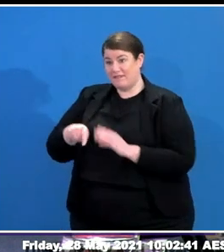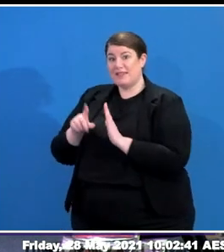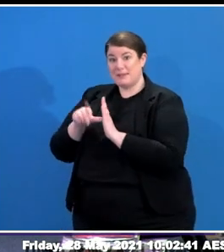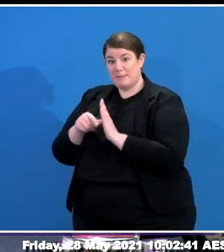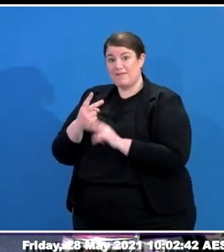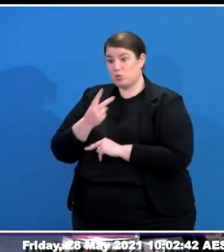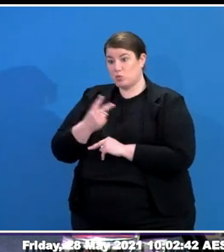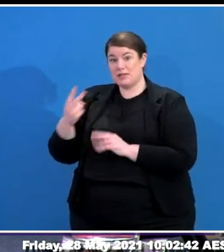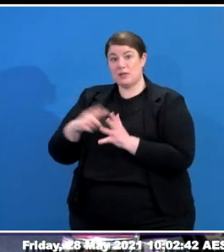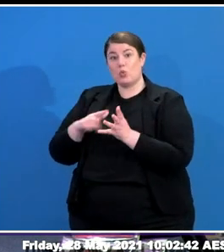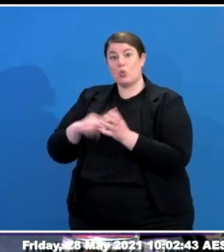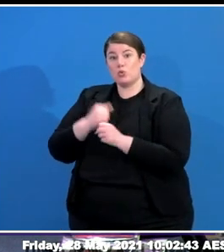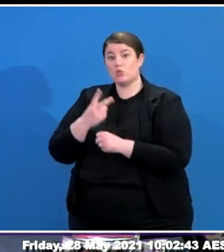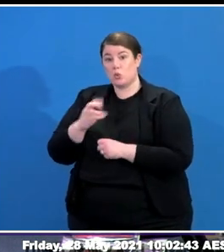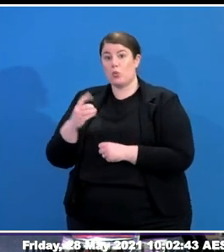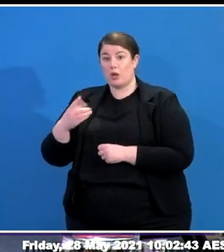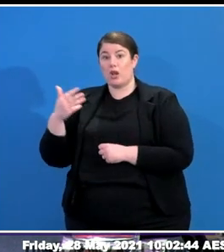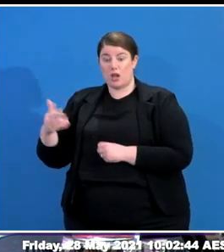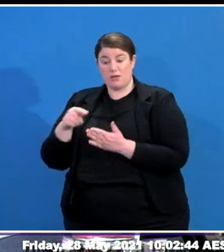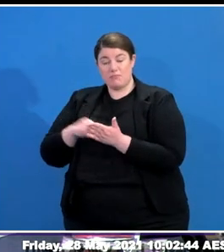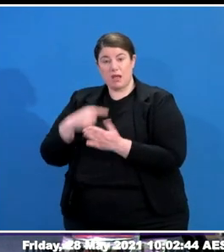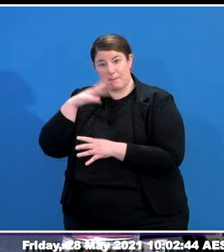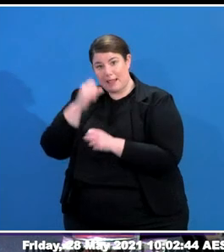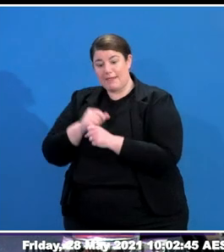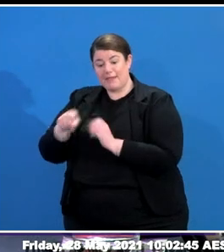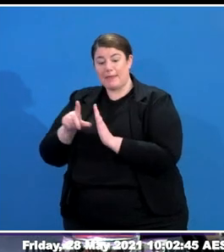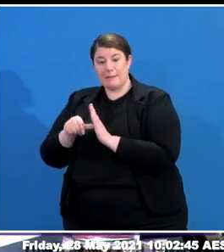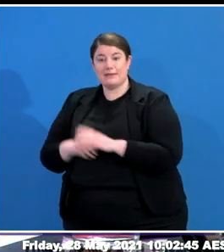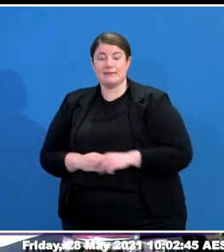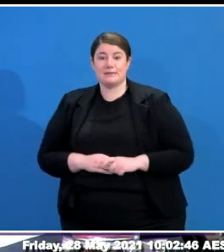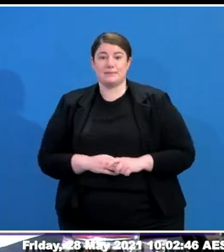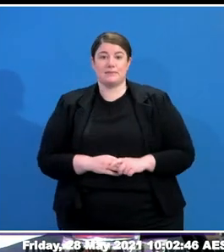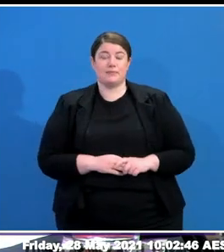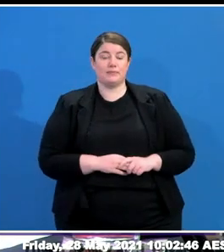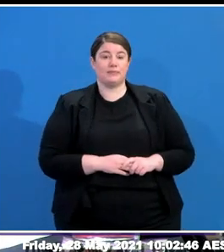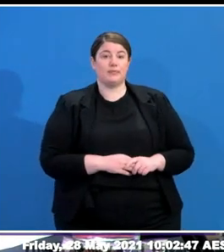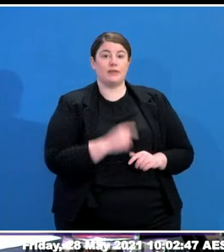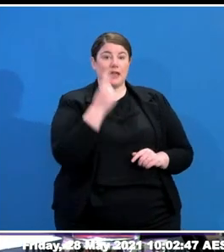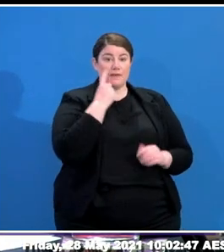August19. MS EASTMAN: Can you turn to page 3 of 4 of those minutes. Certainly.